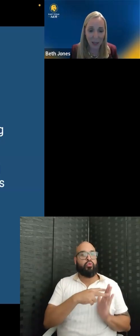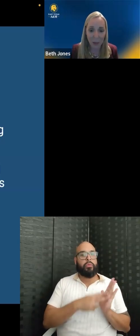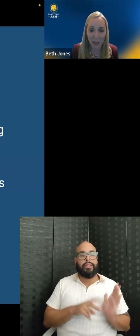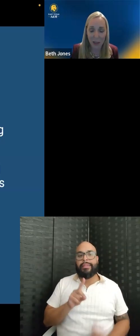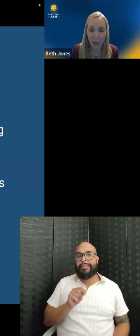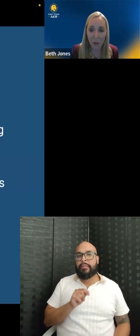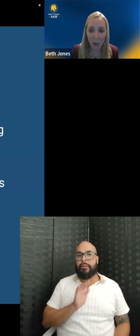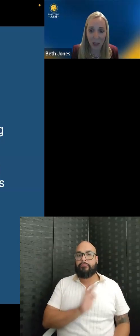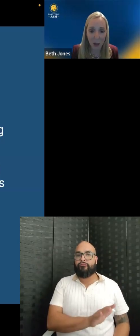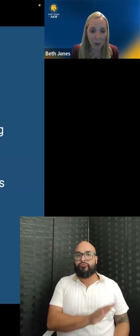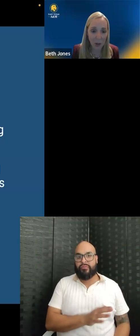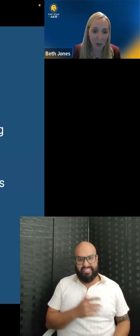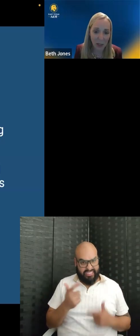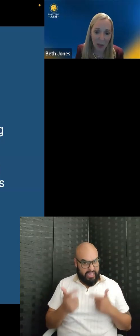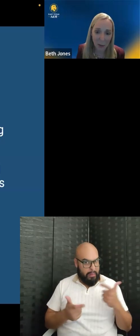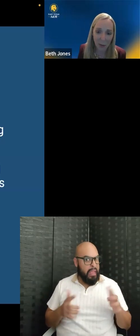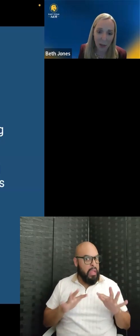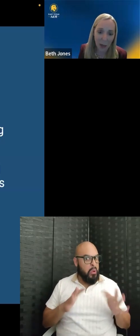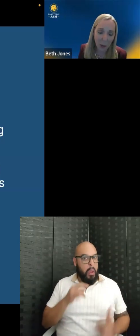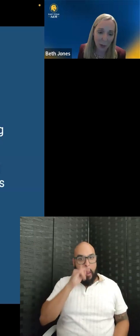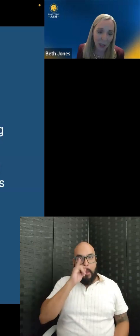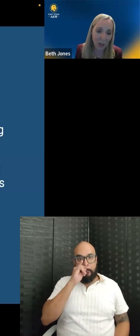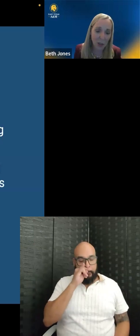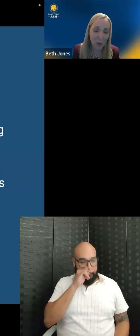That's the biggest group of kiddos served in that in that population.